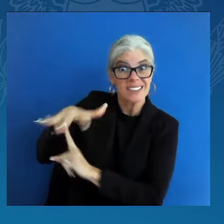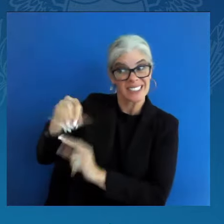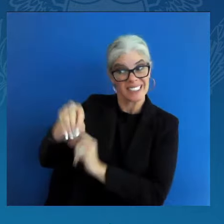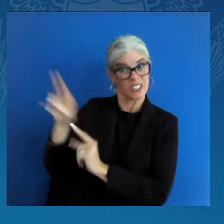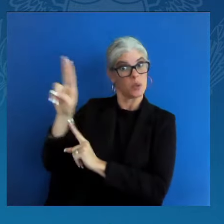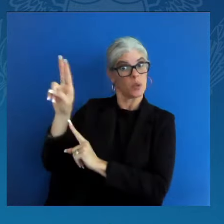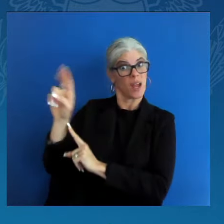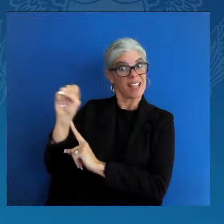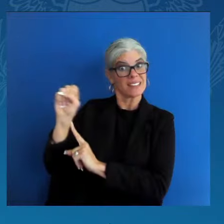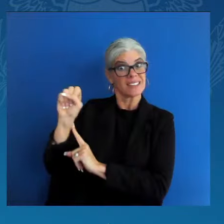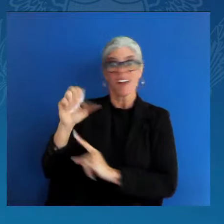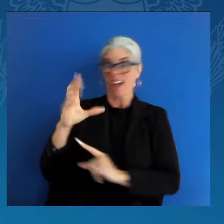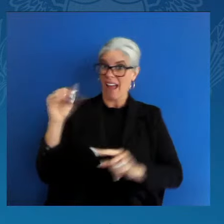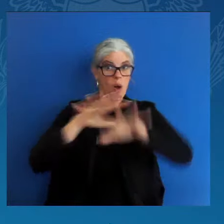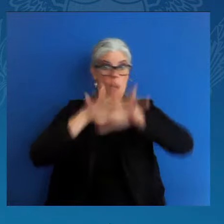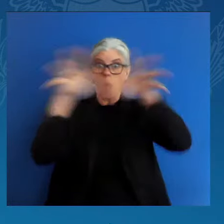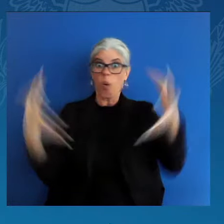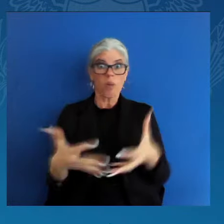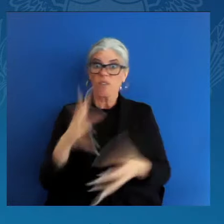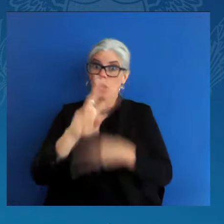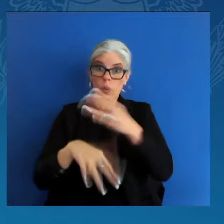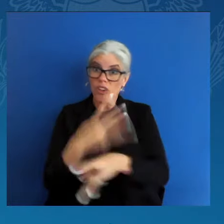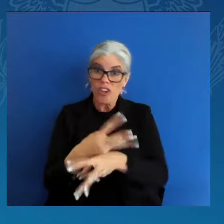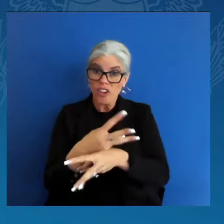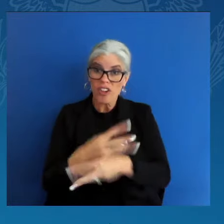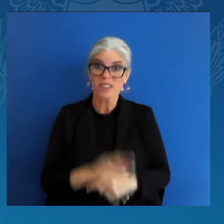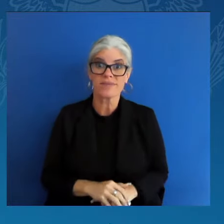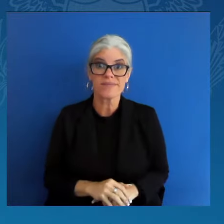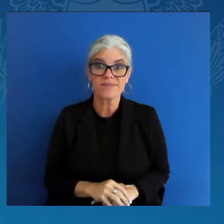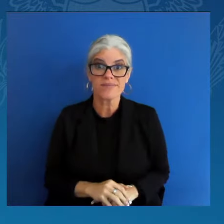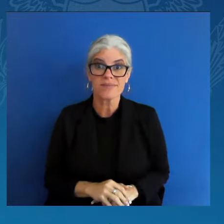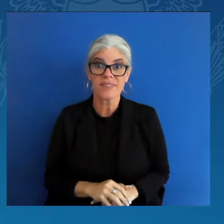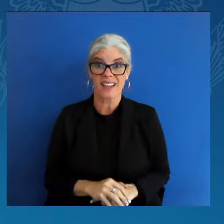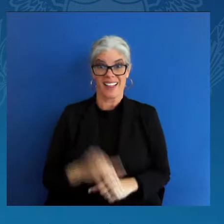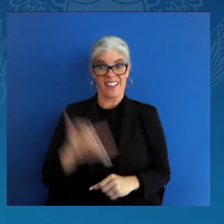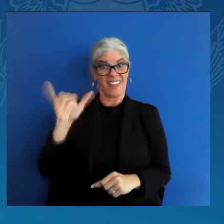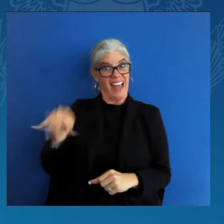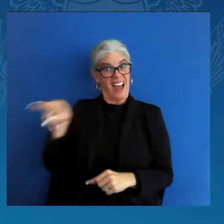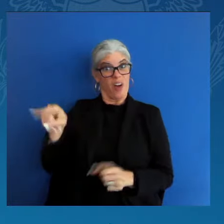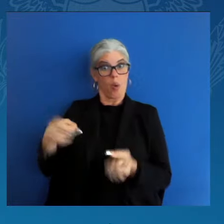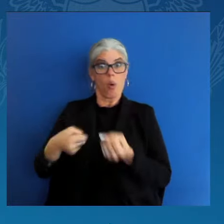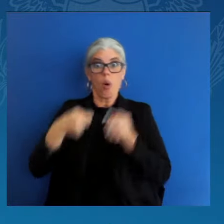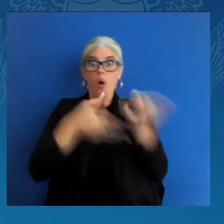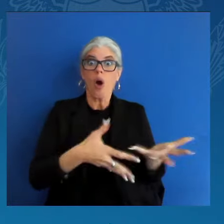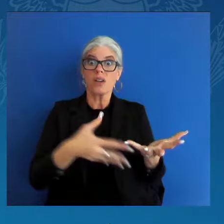on global navigation and communication services, to really understand how important it is to promote